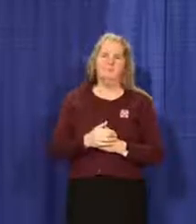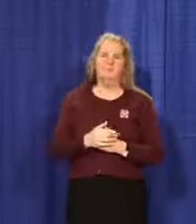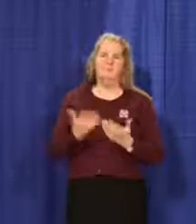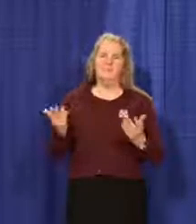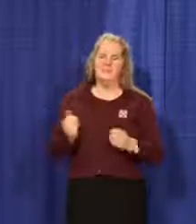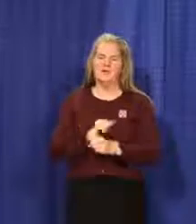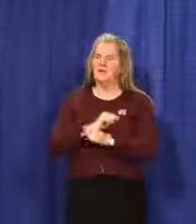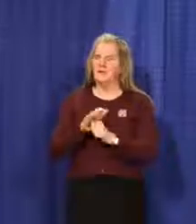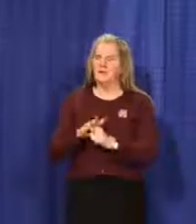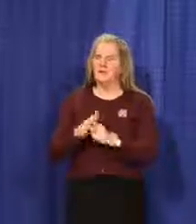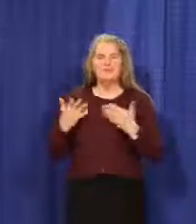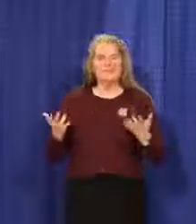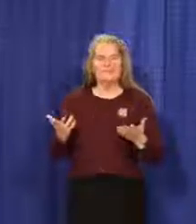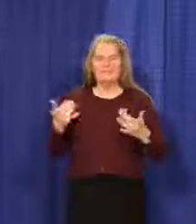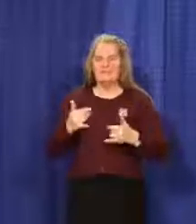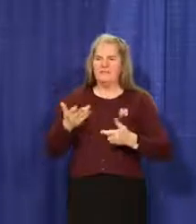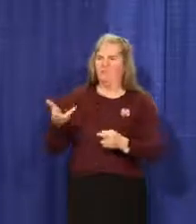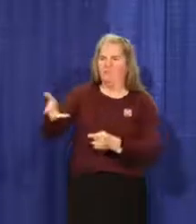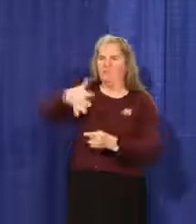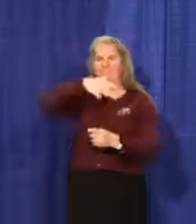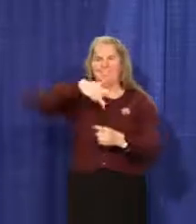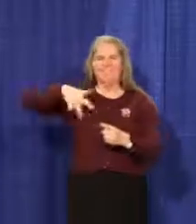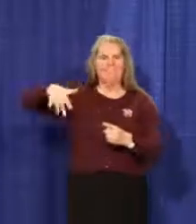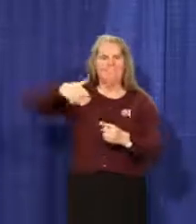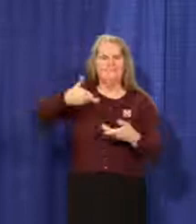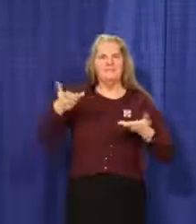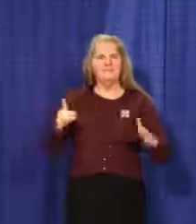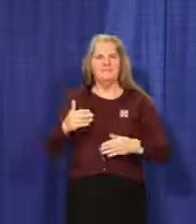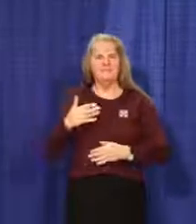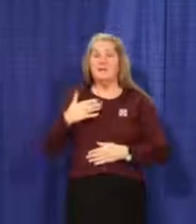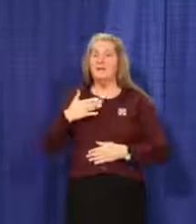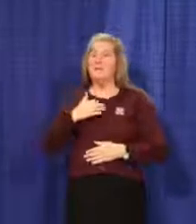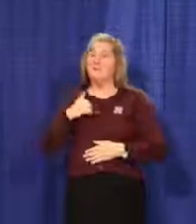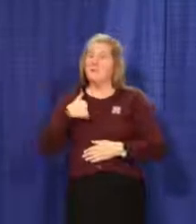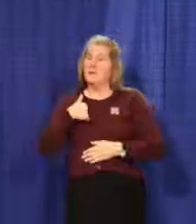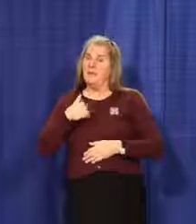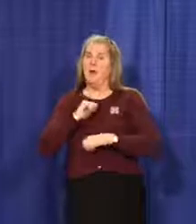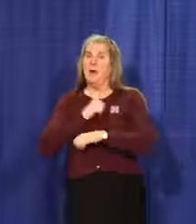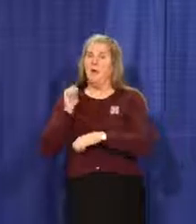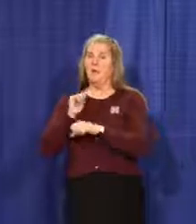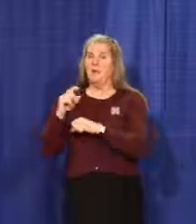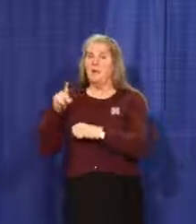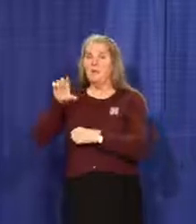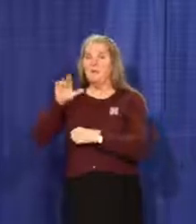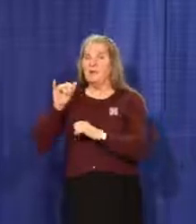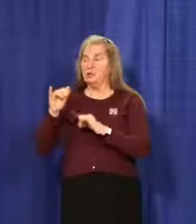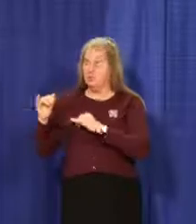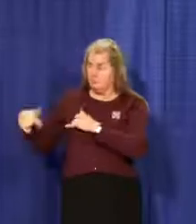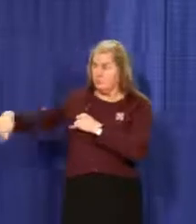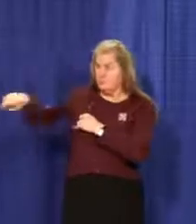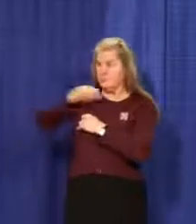As we have said, we are not out of the woods yet. My colleagues and I are still in regular contact with our